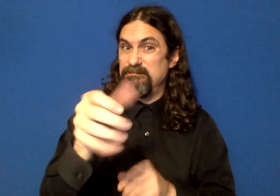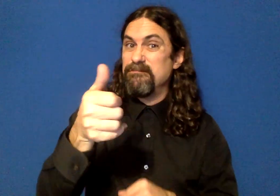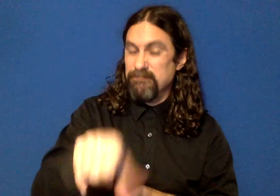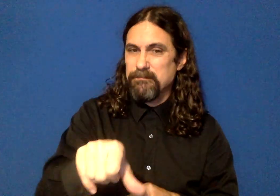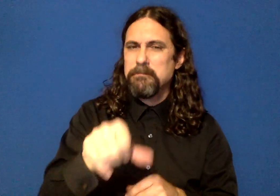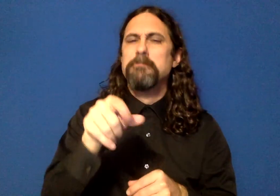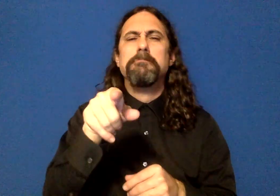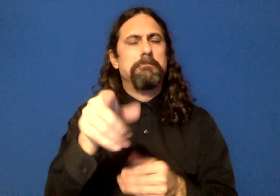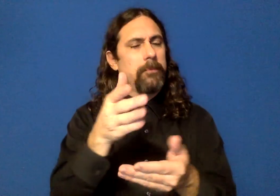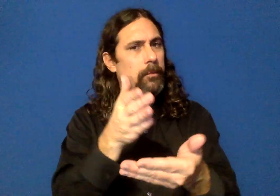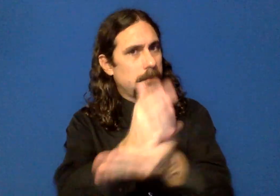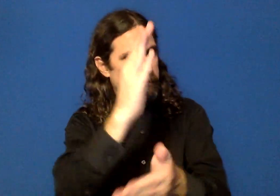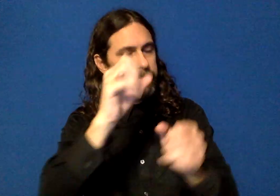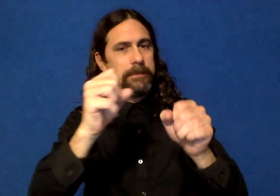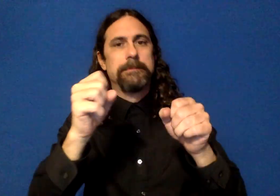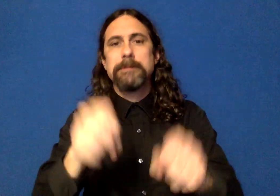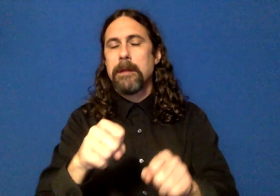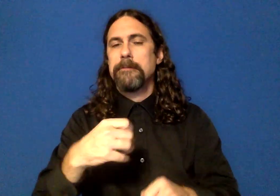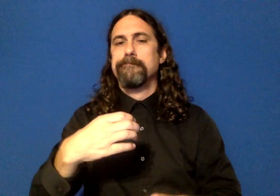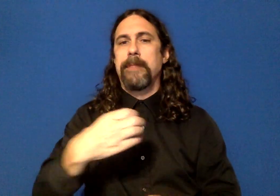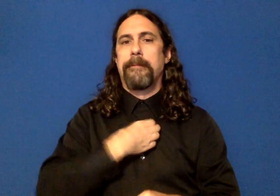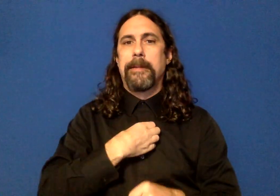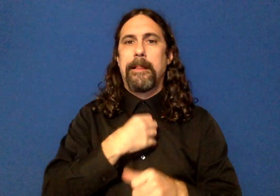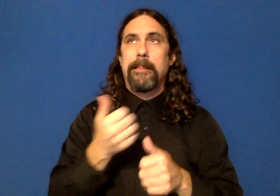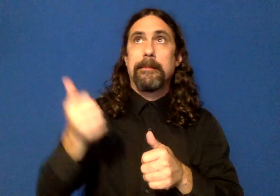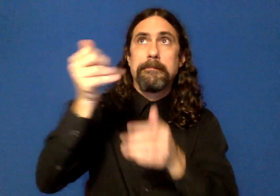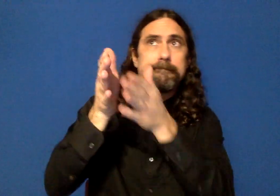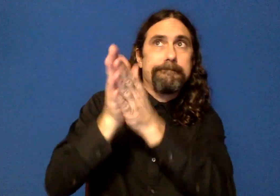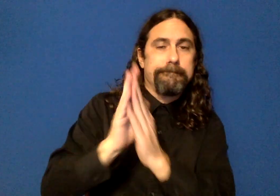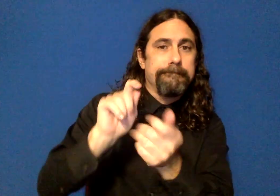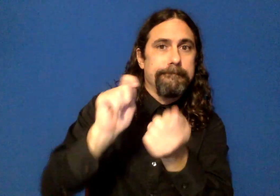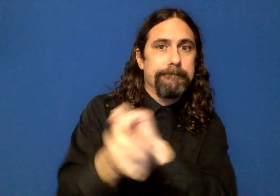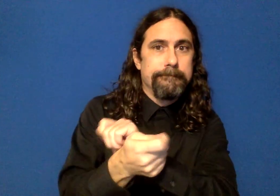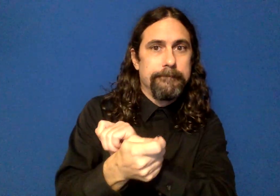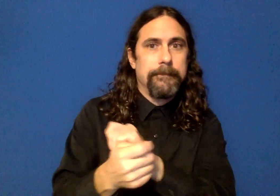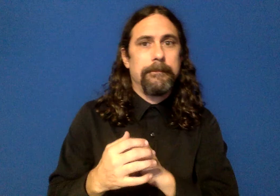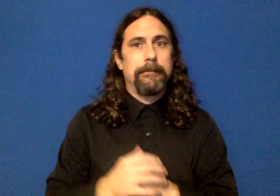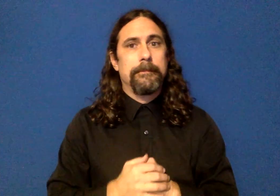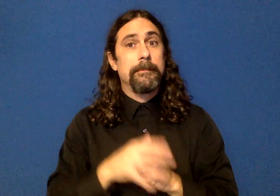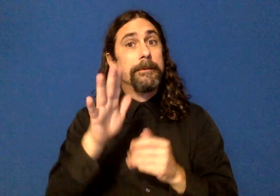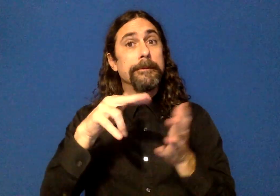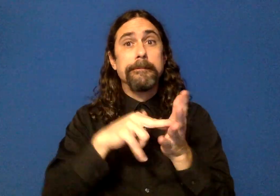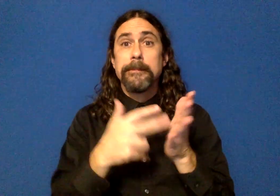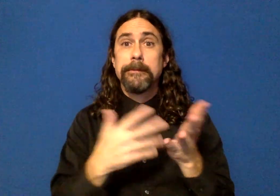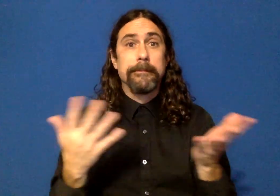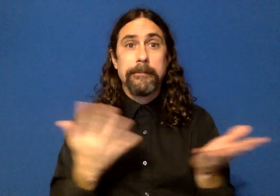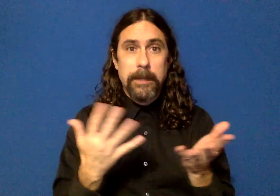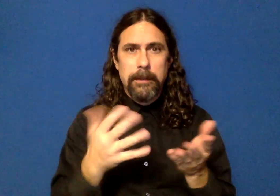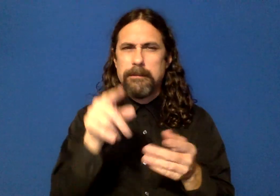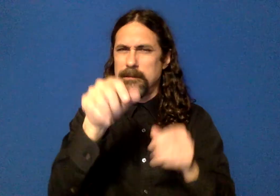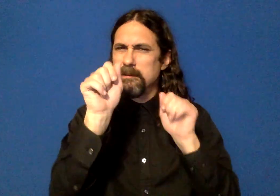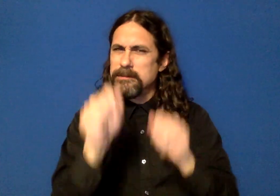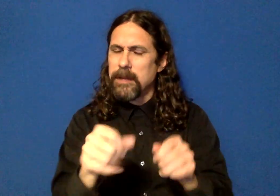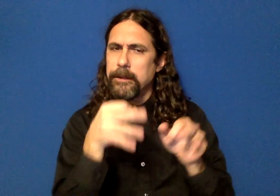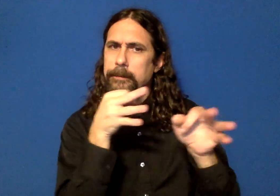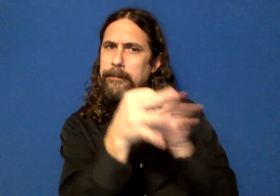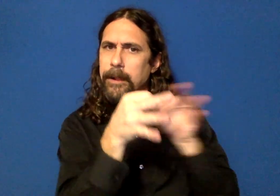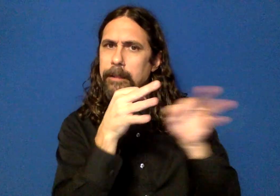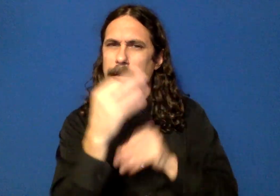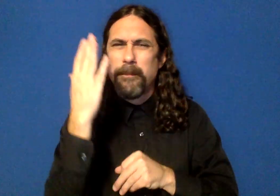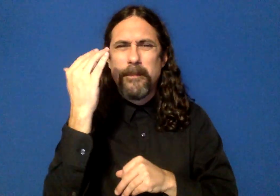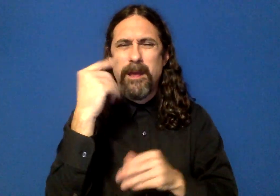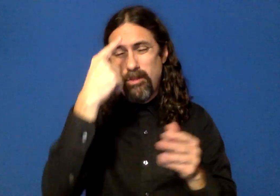decision was not correct. The appeal process is included in the rejection notice. Remember: